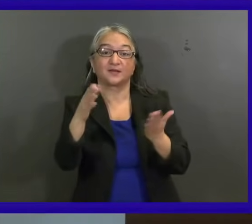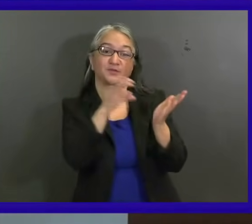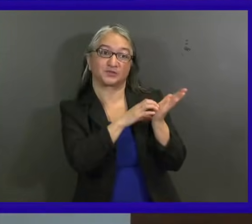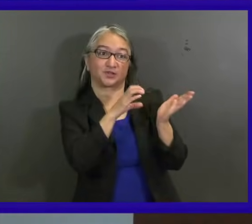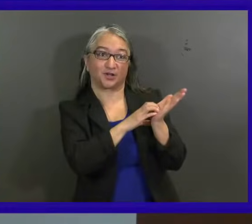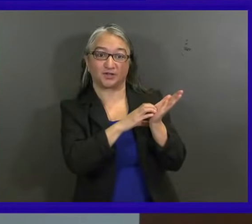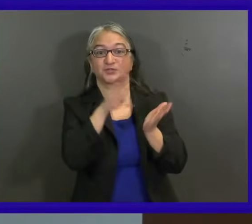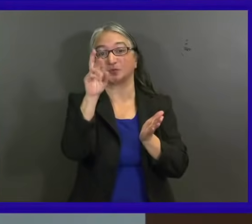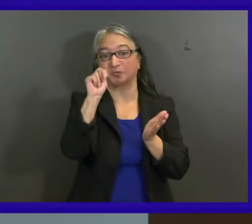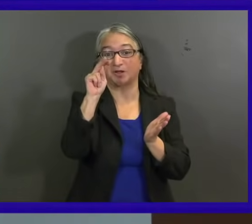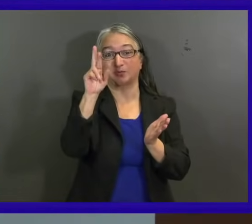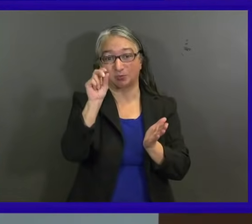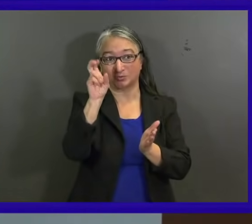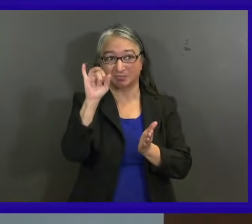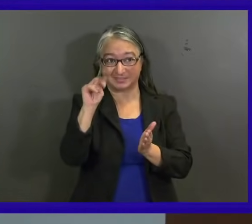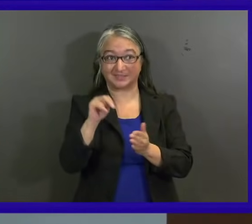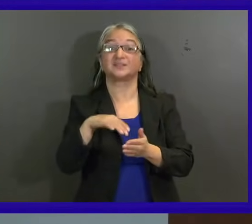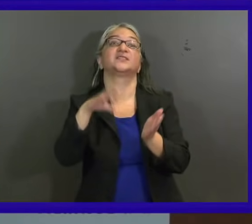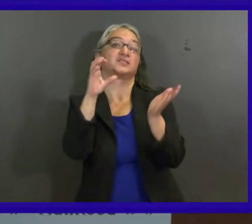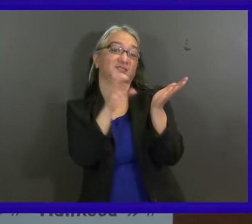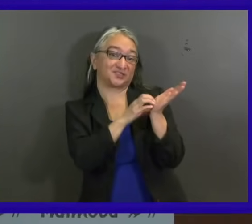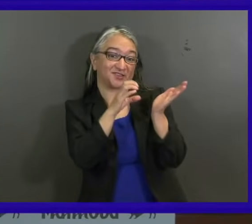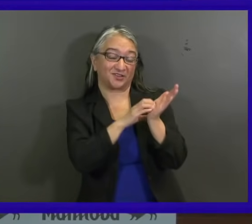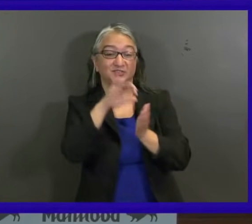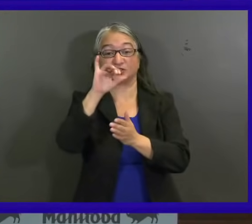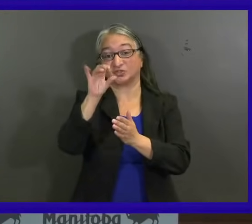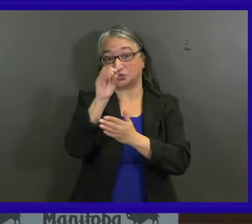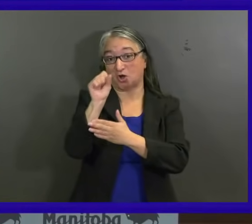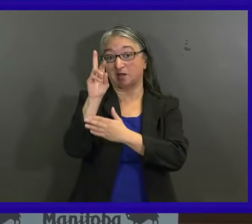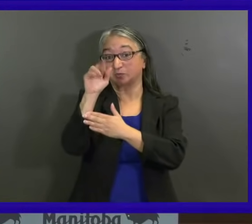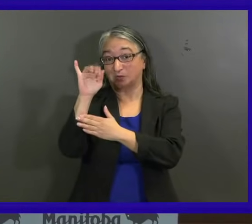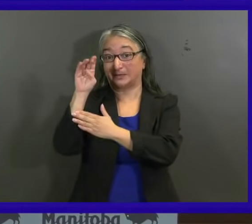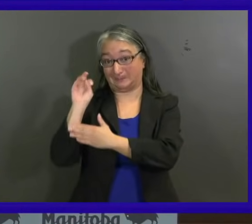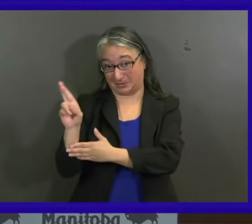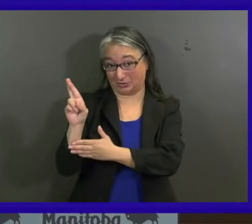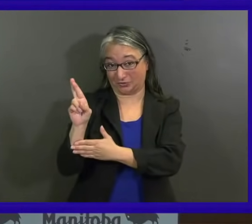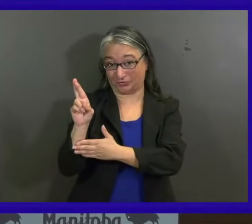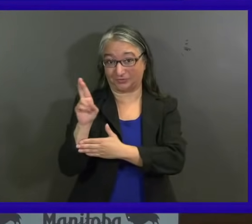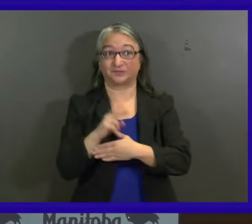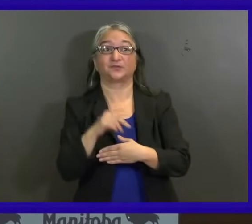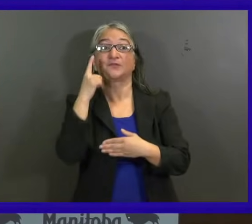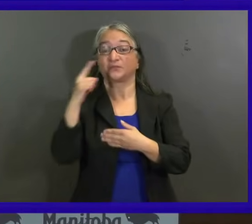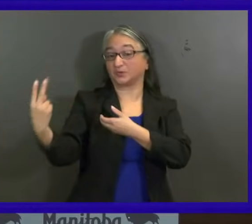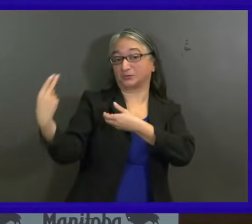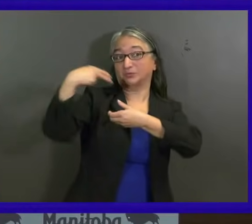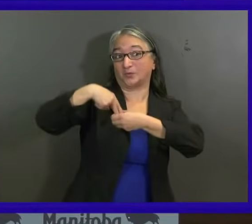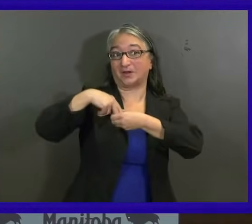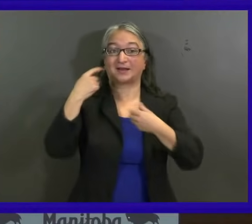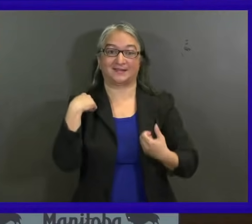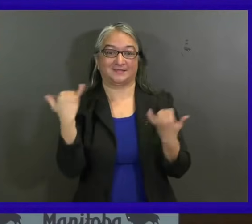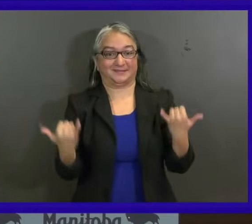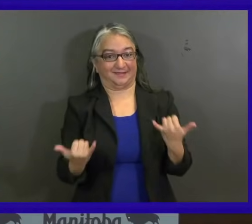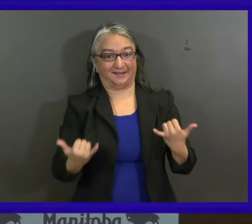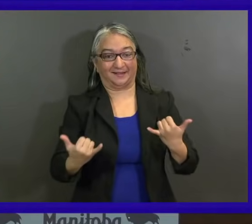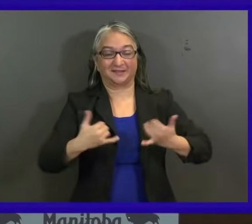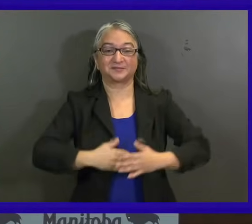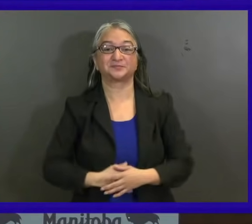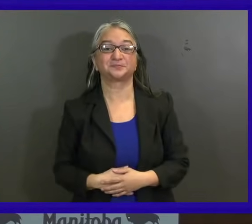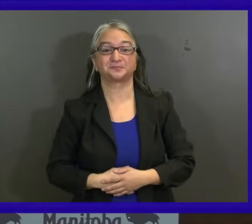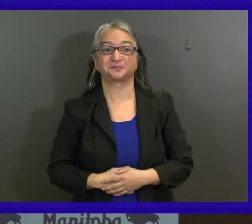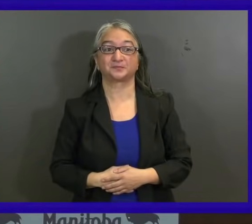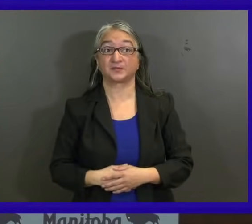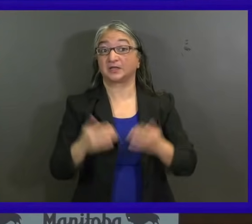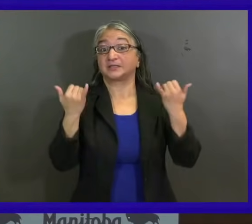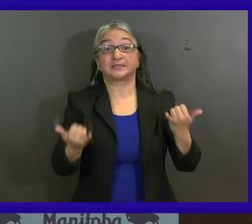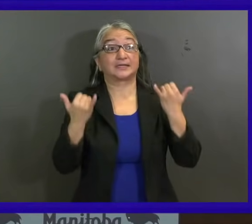for also being present for today's discussion so today we're here to discuss the covet 19 situation